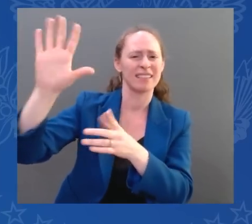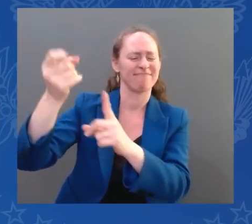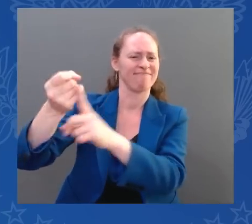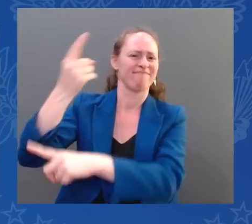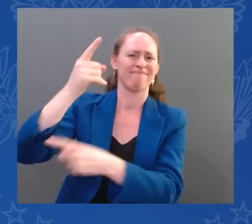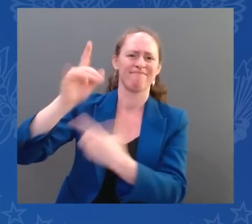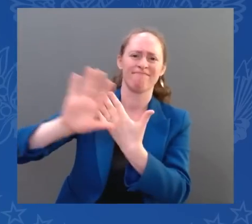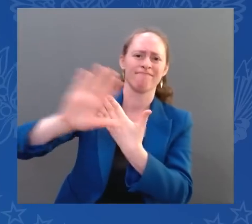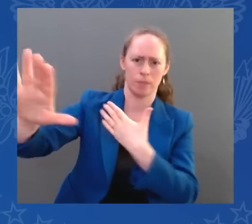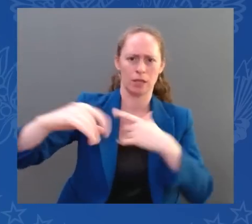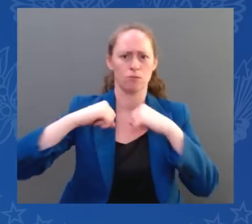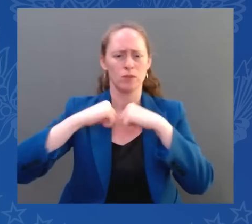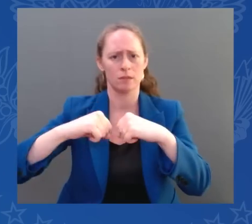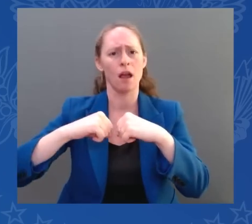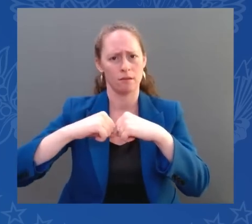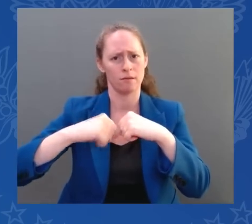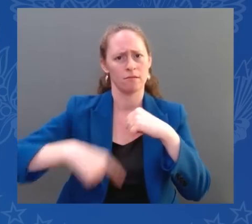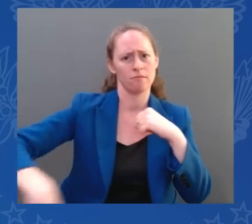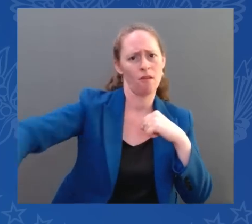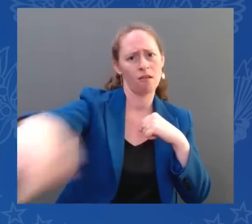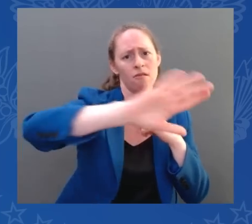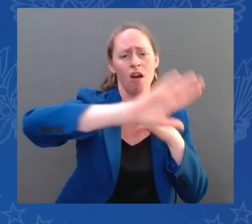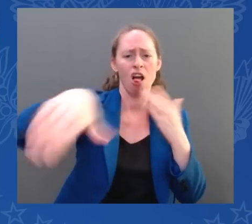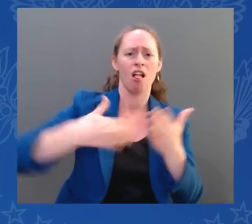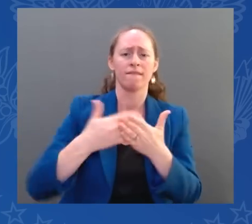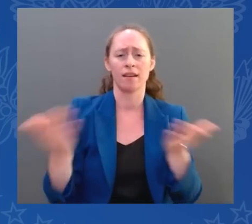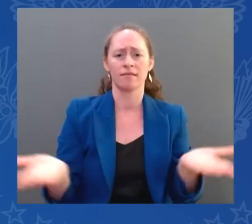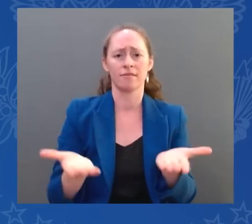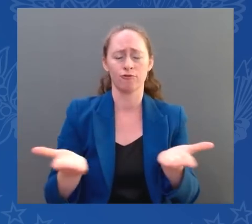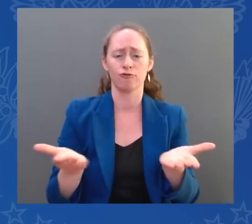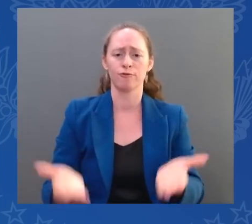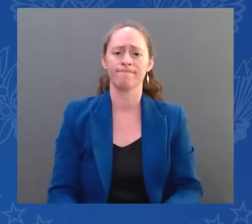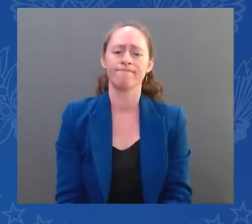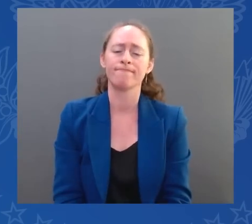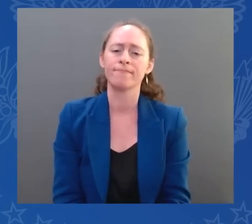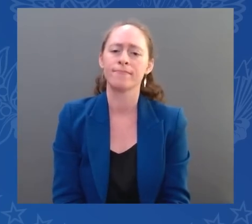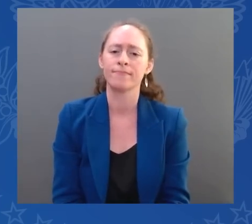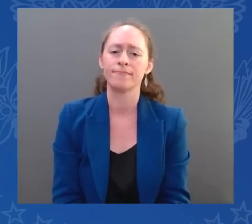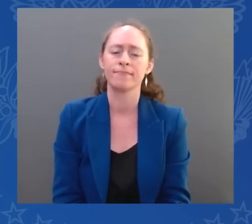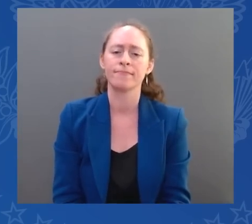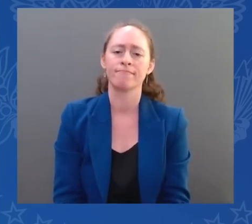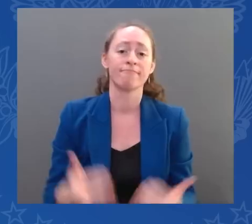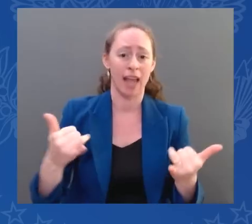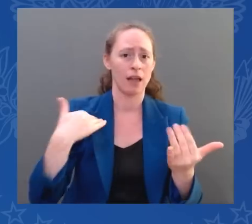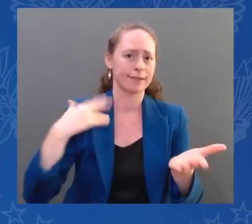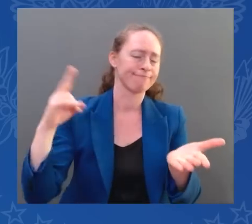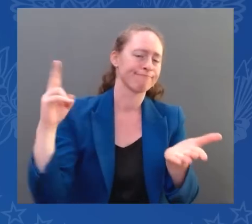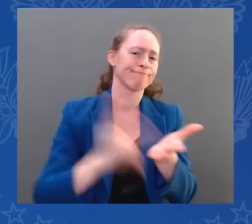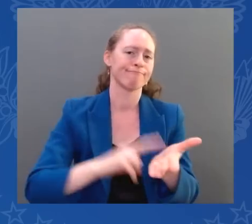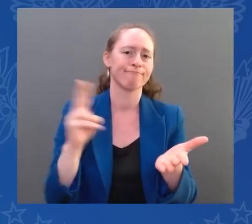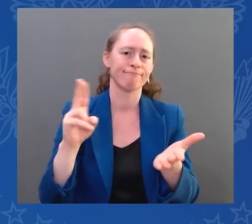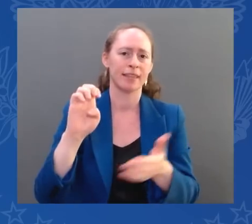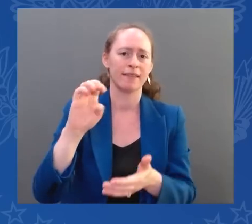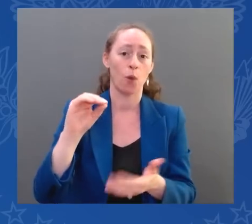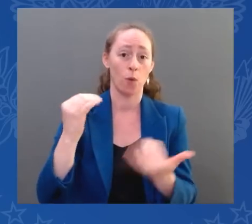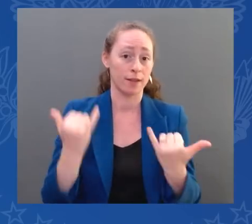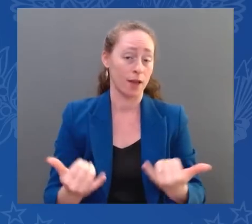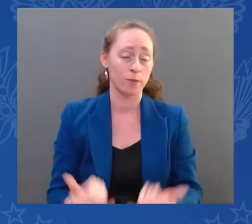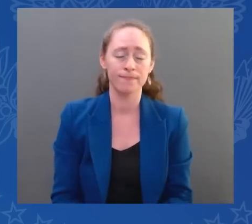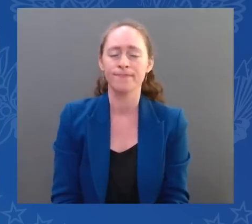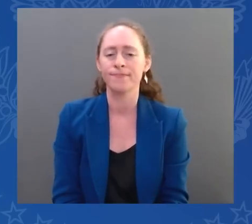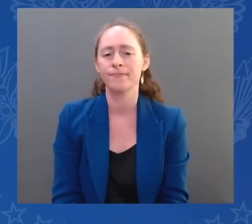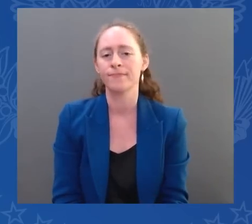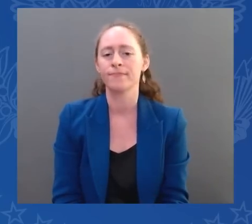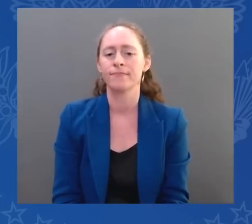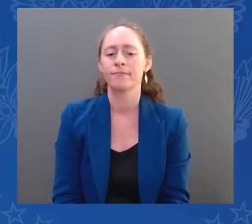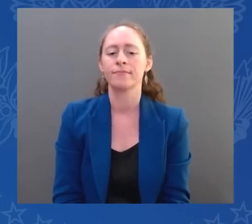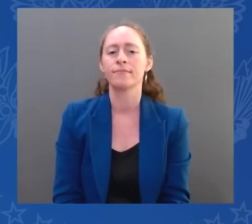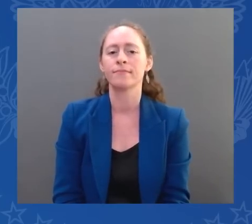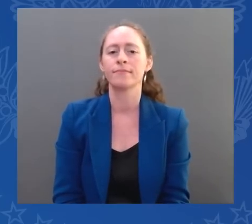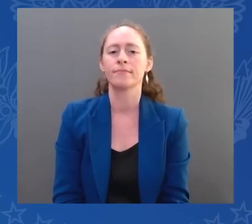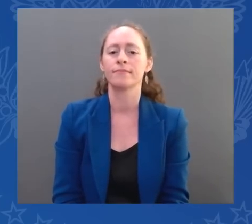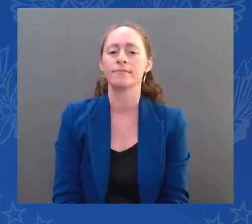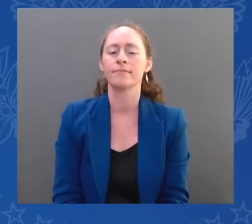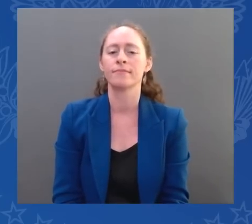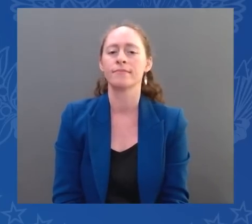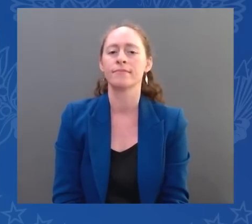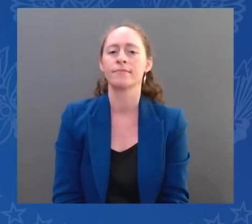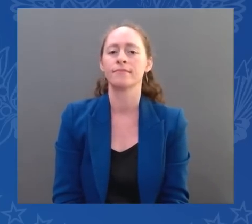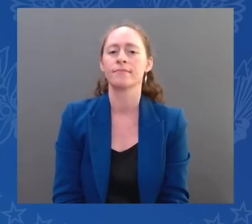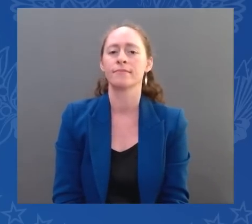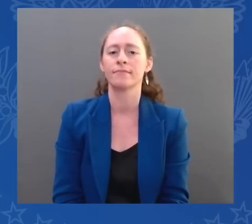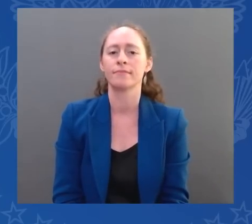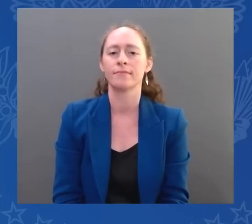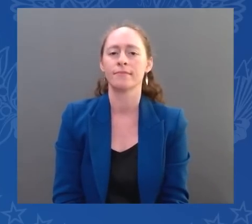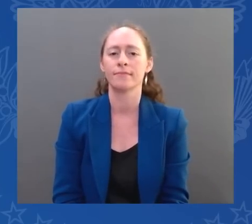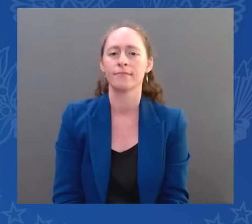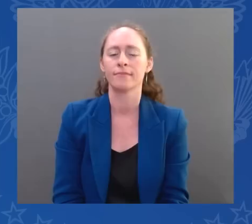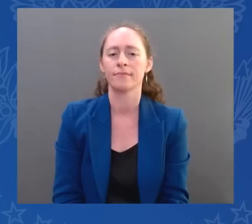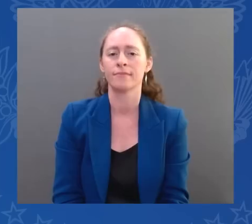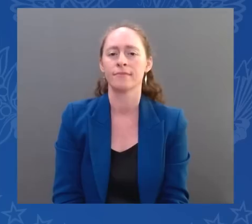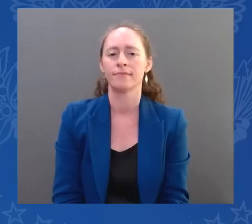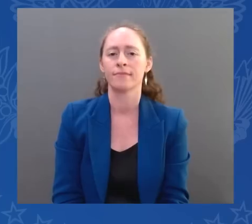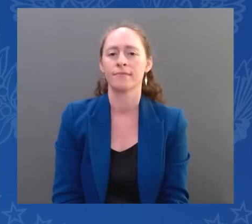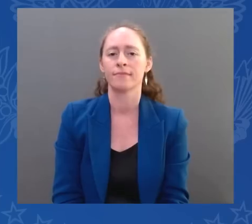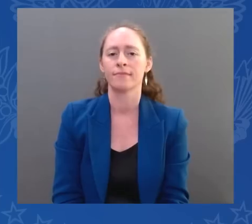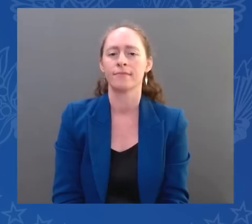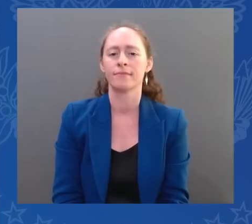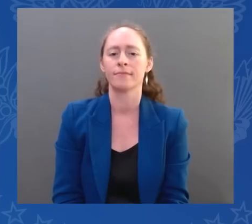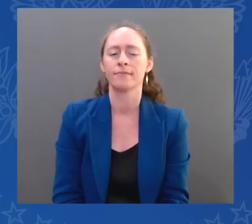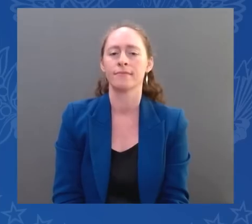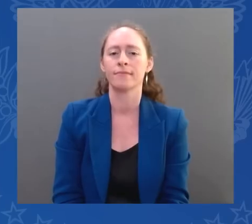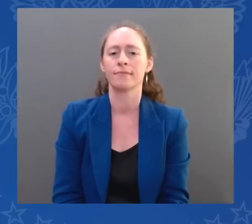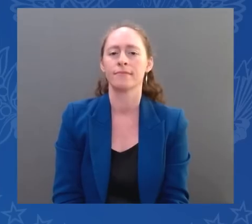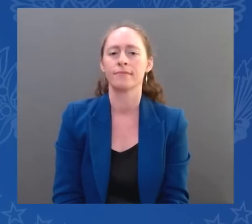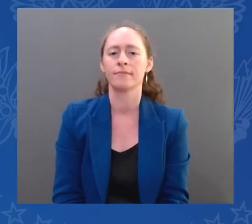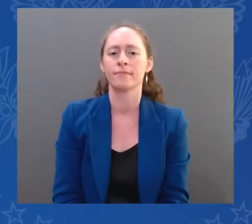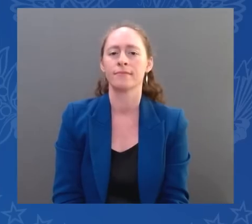The executive order is "Protecting Access